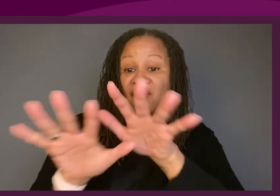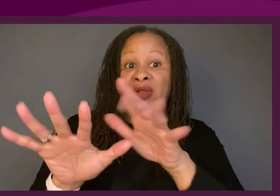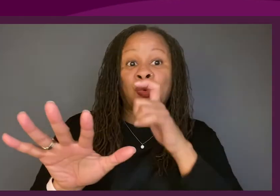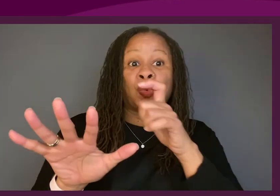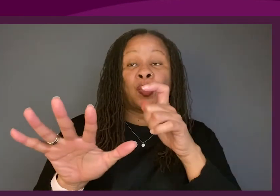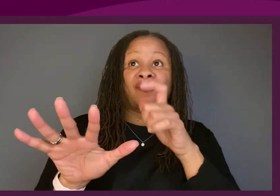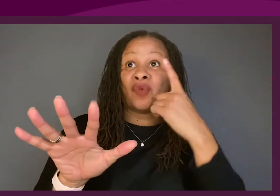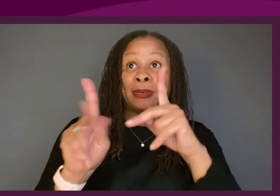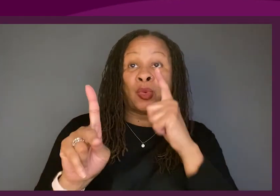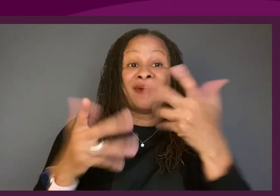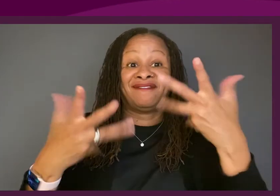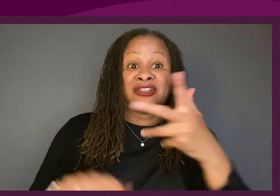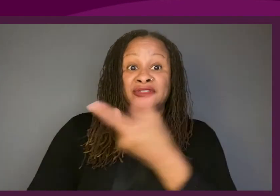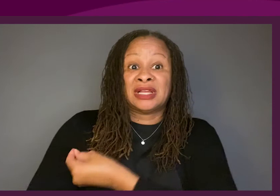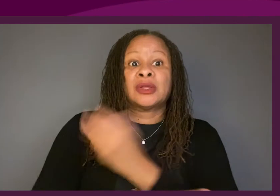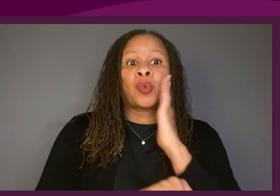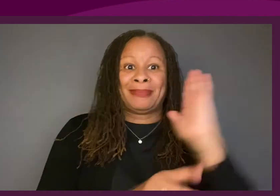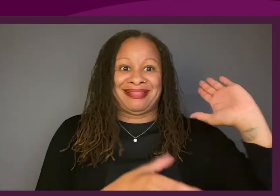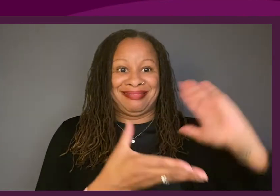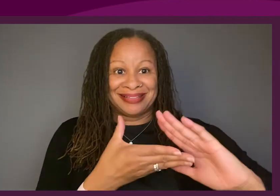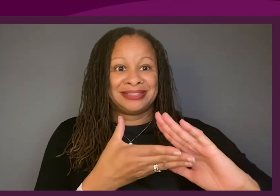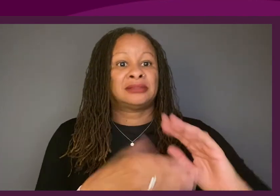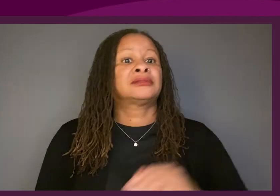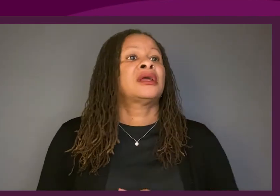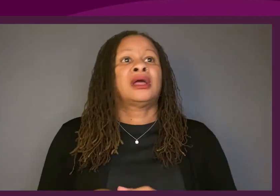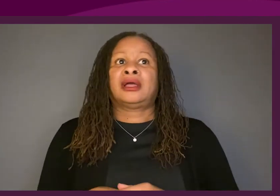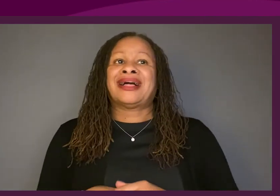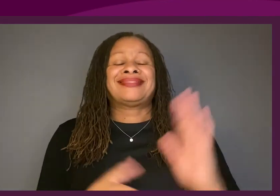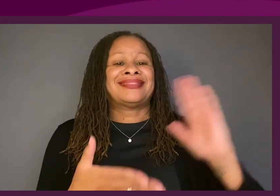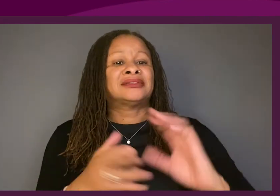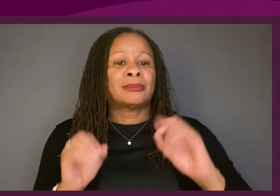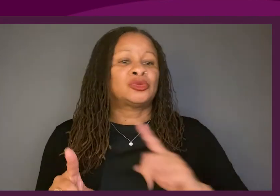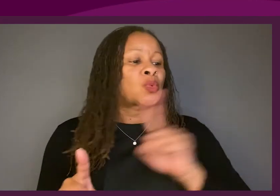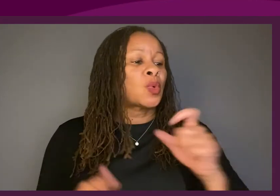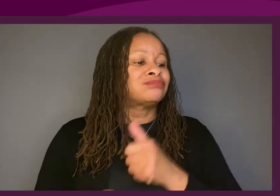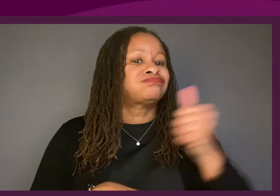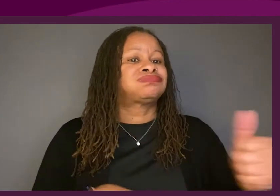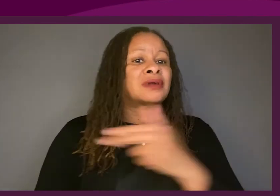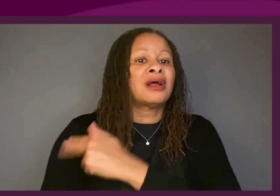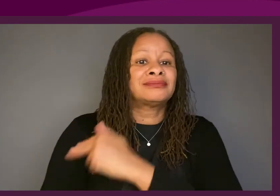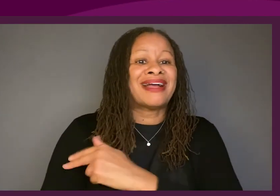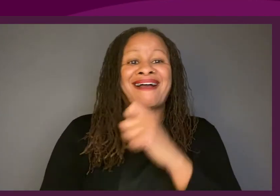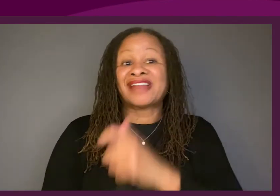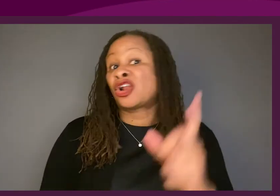I have yet to hear anyone say that there won't be any impact from COVID.